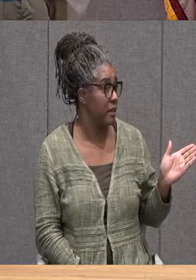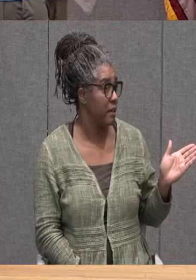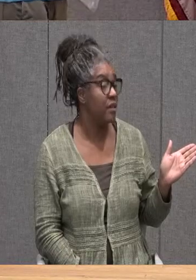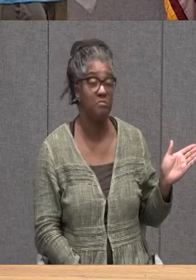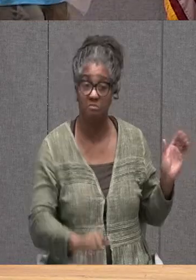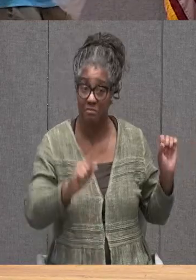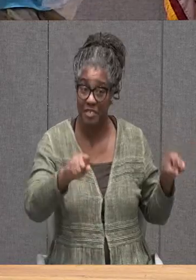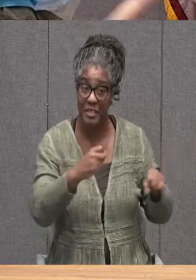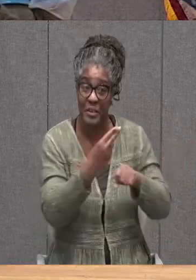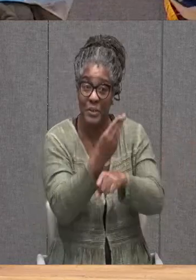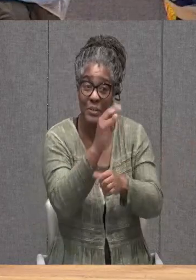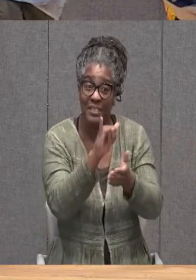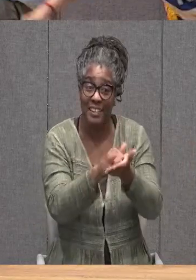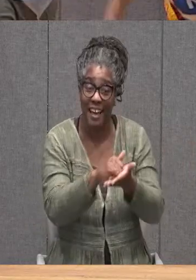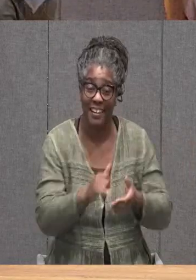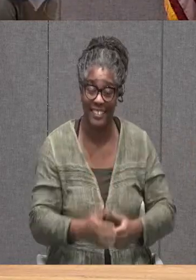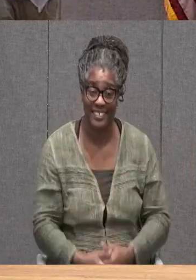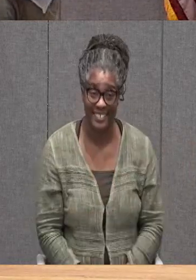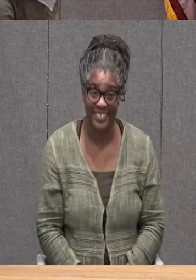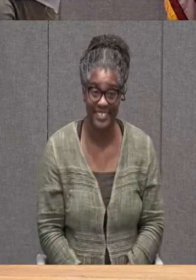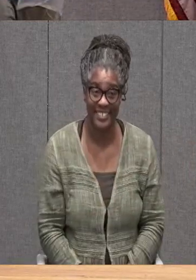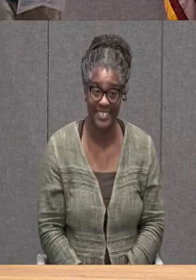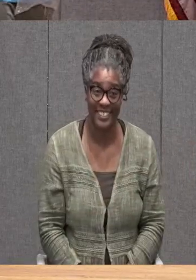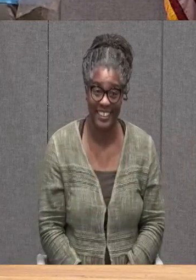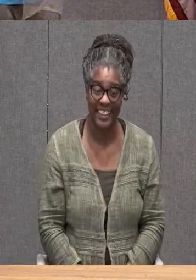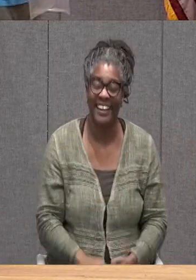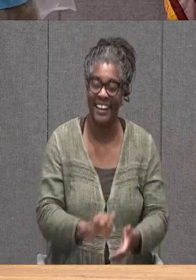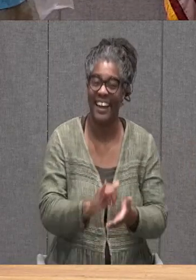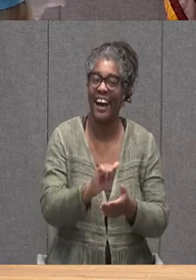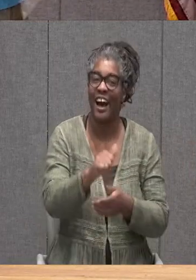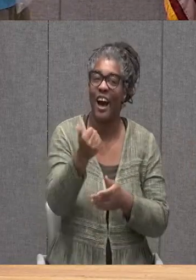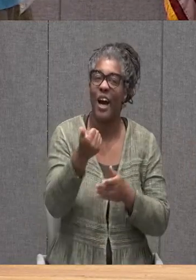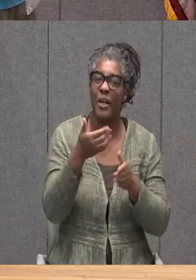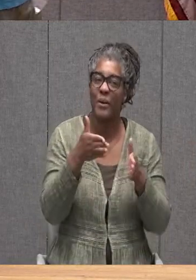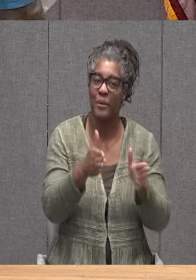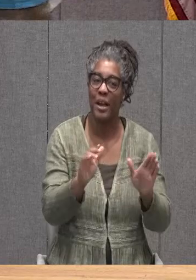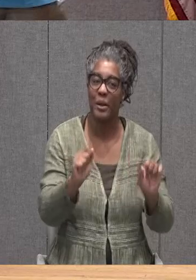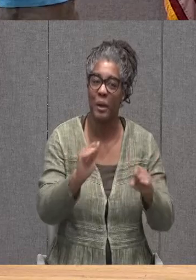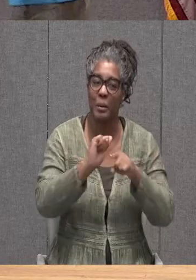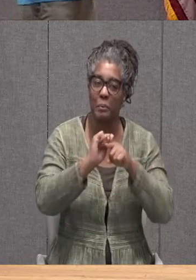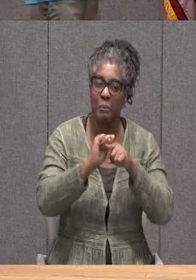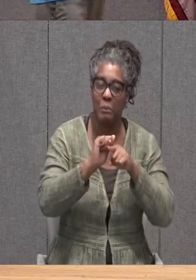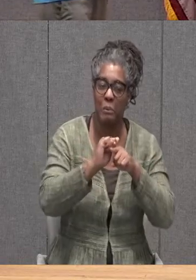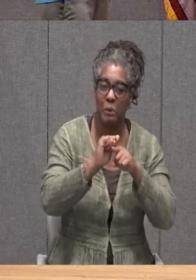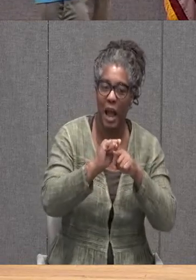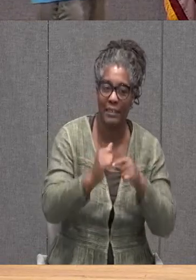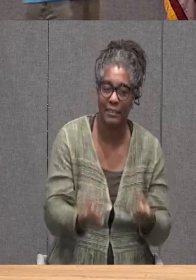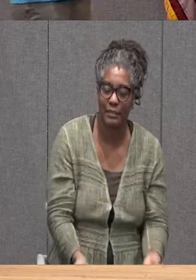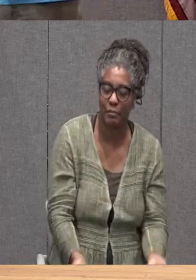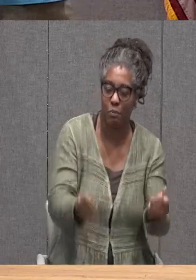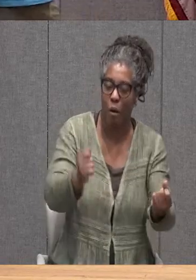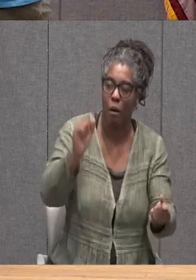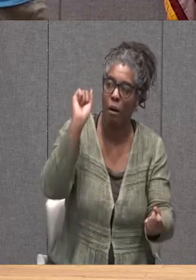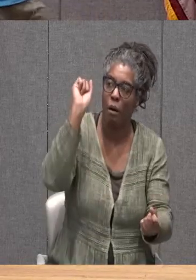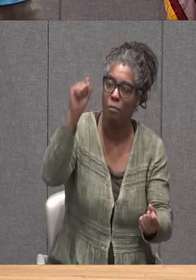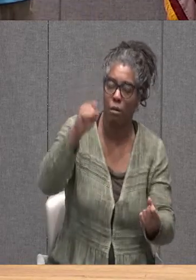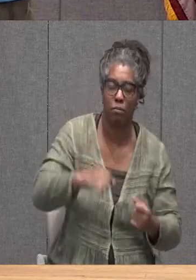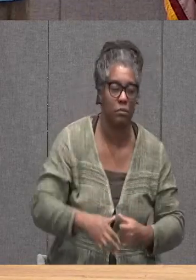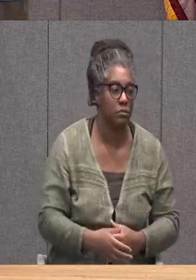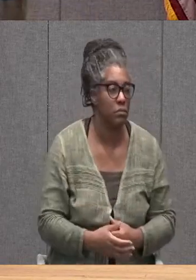So, there's another way that you can practice volleying. (in foreign language)